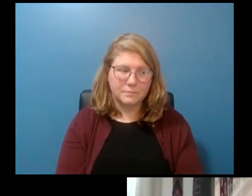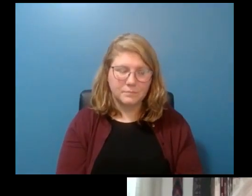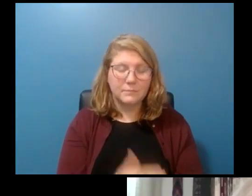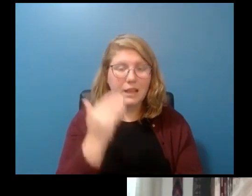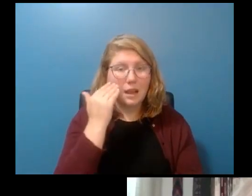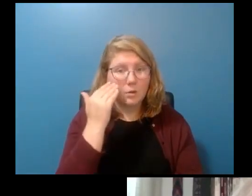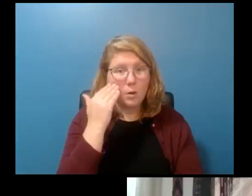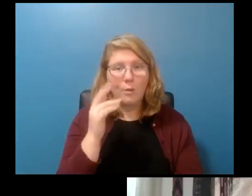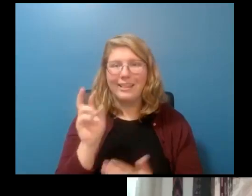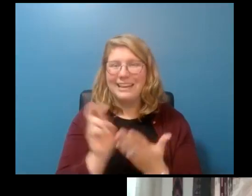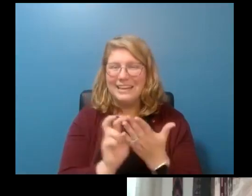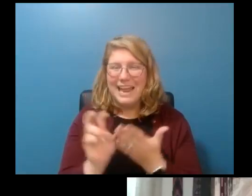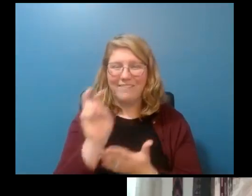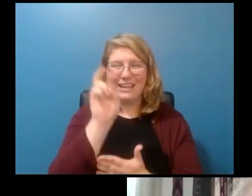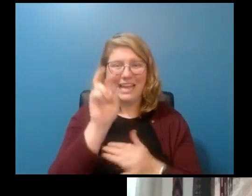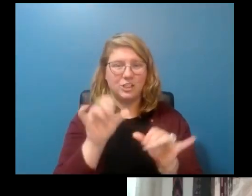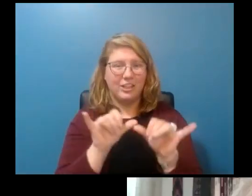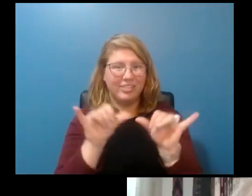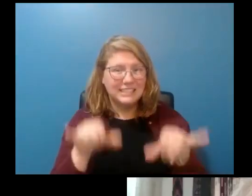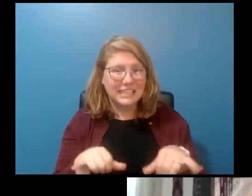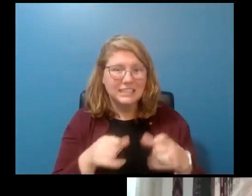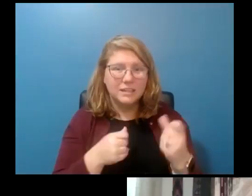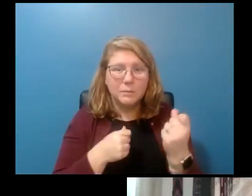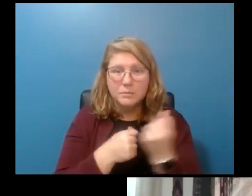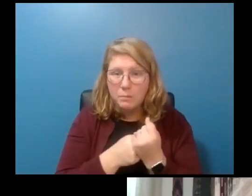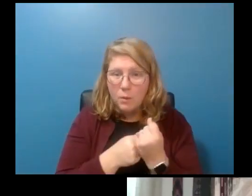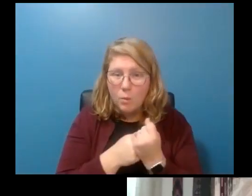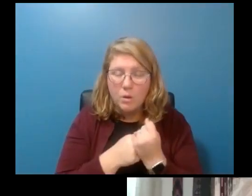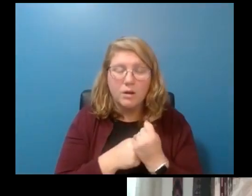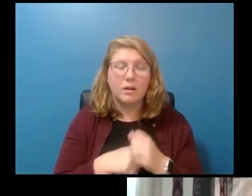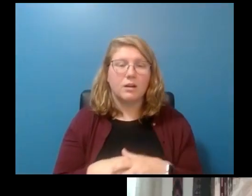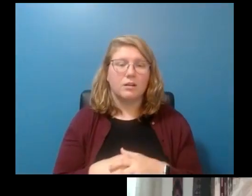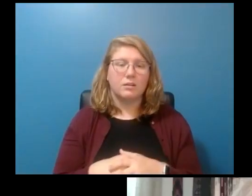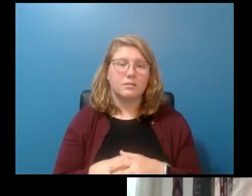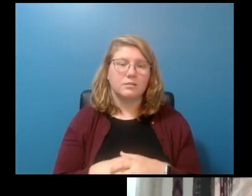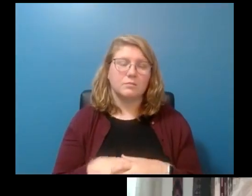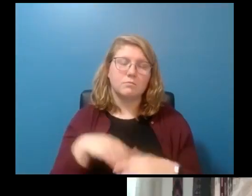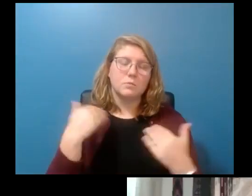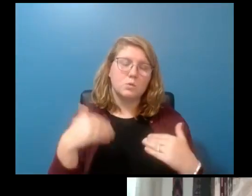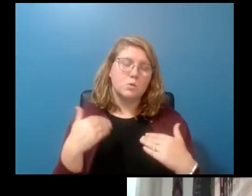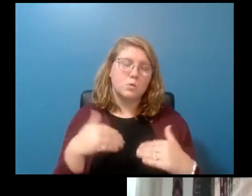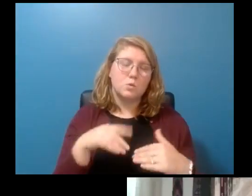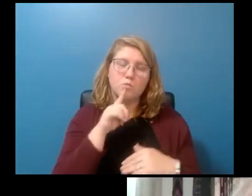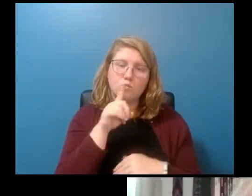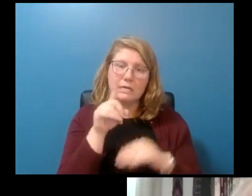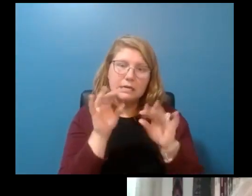because they believe in recovery, they believe people can get better.